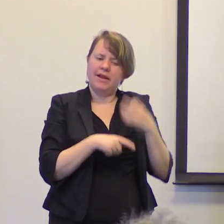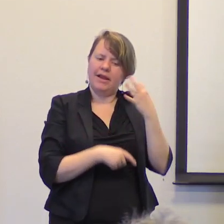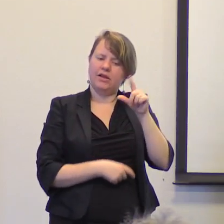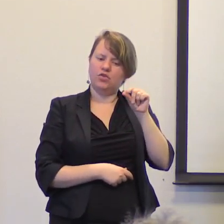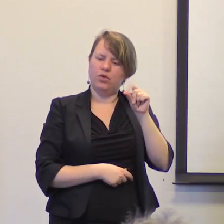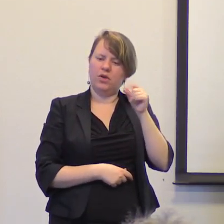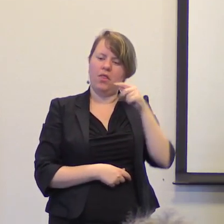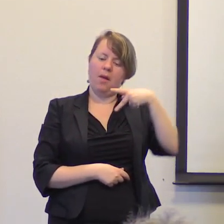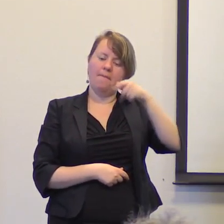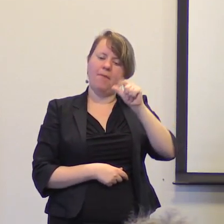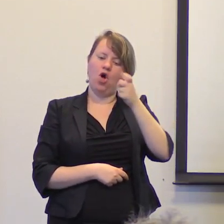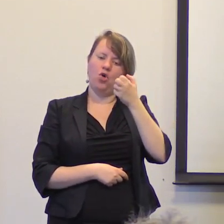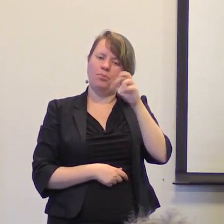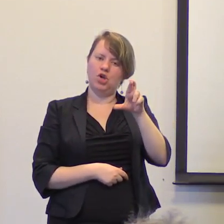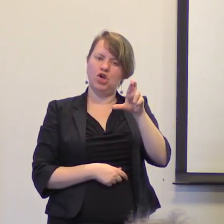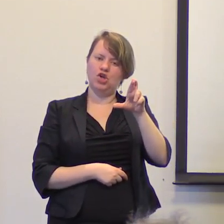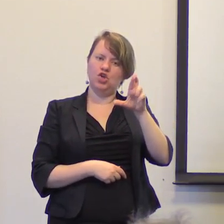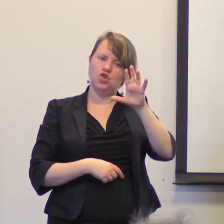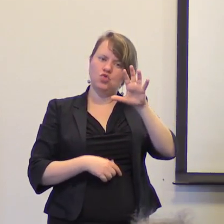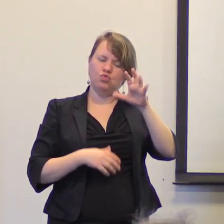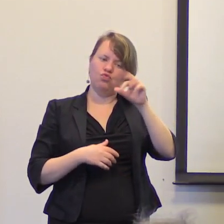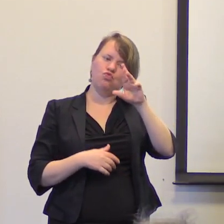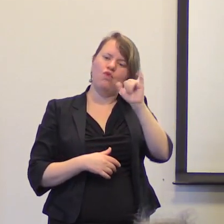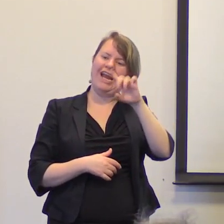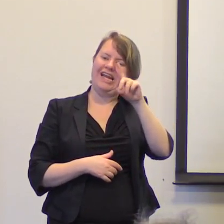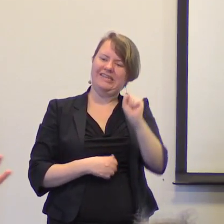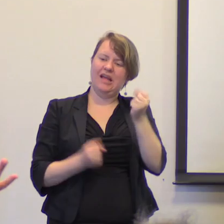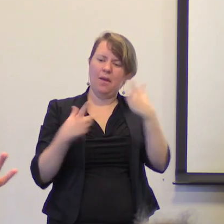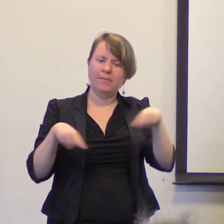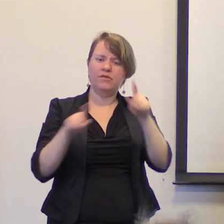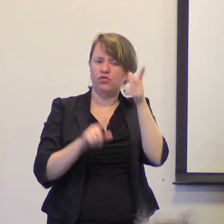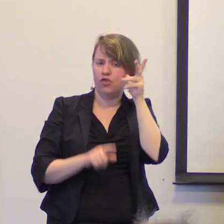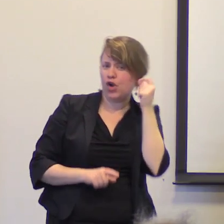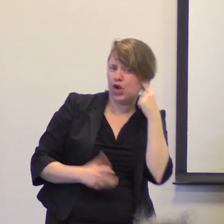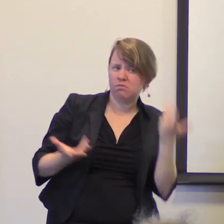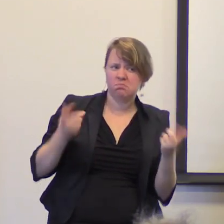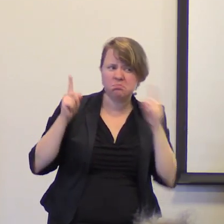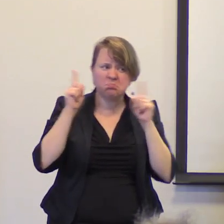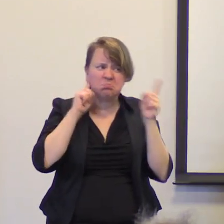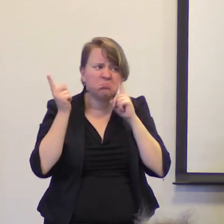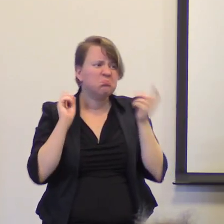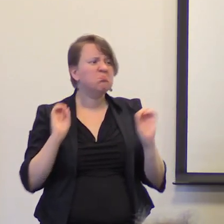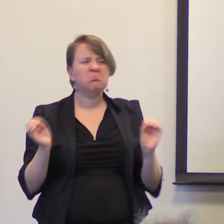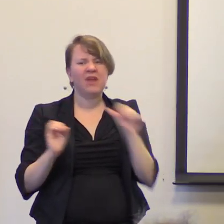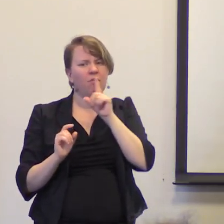Now, how many of you have heard of the Palmer Raids? Okay, some, but it's not really taught that much in school anymore.